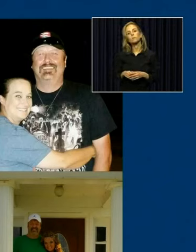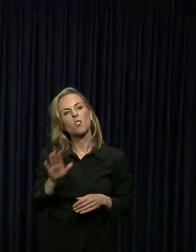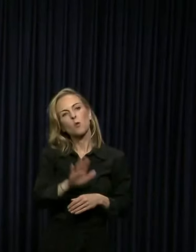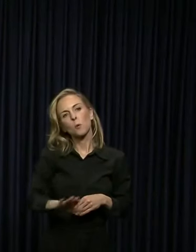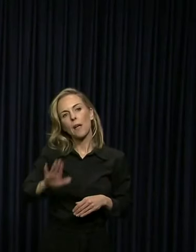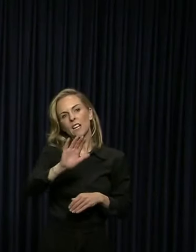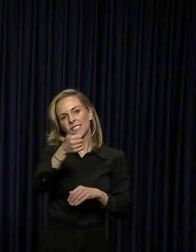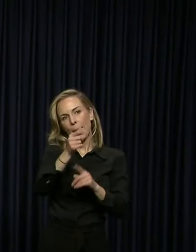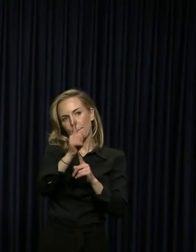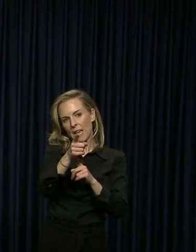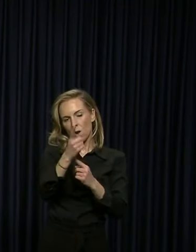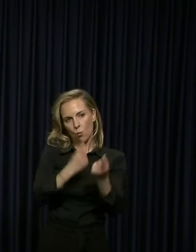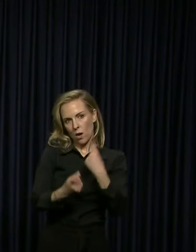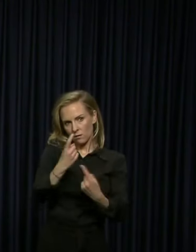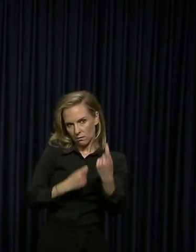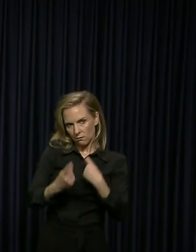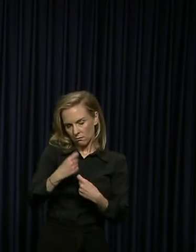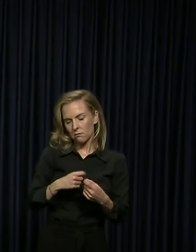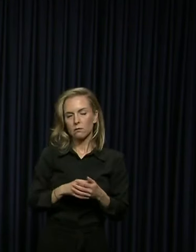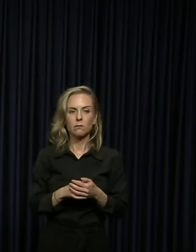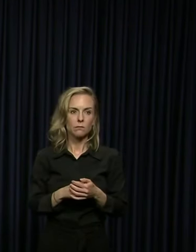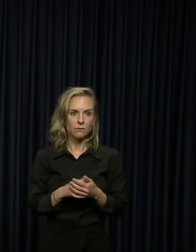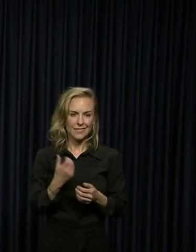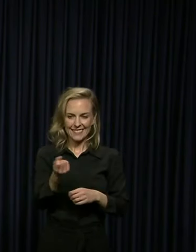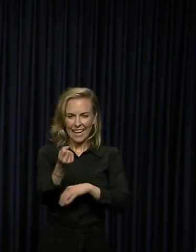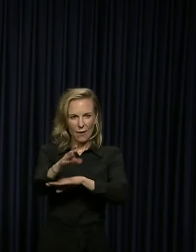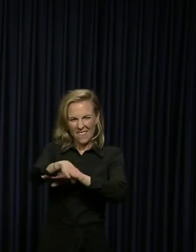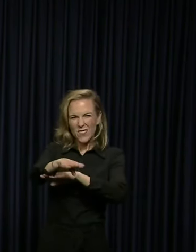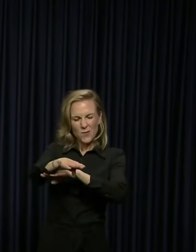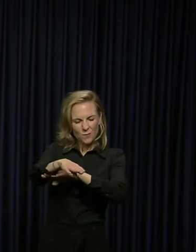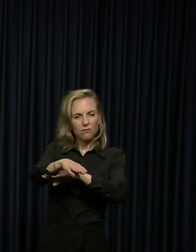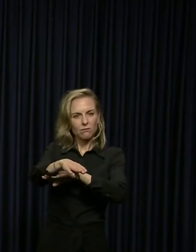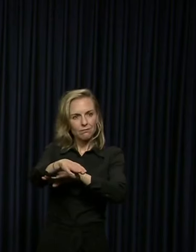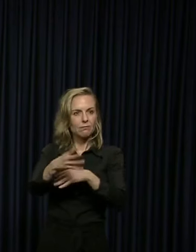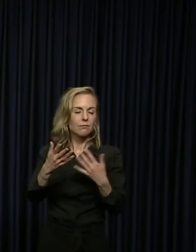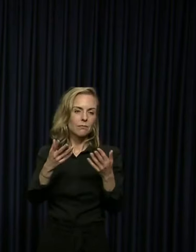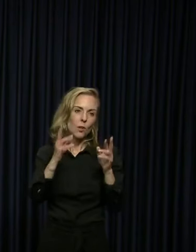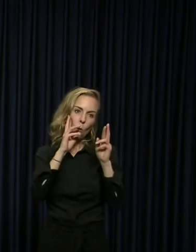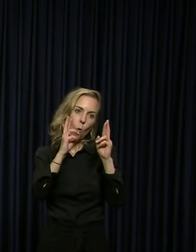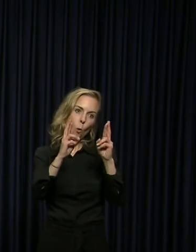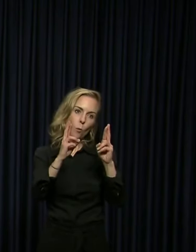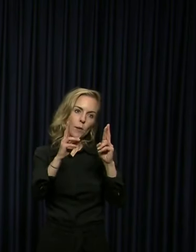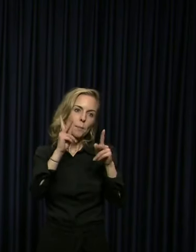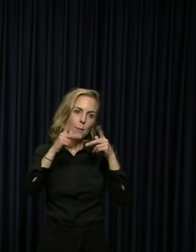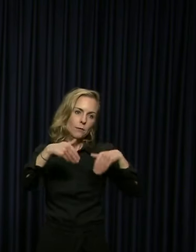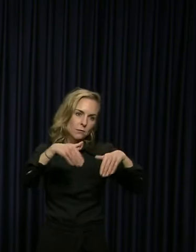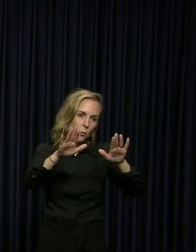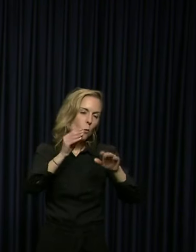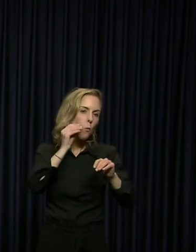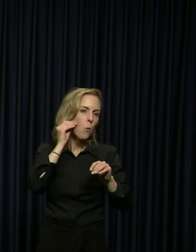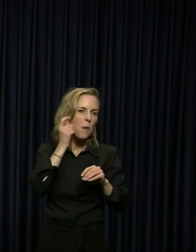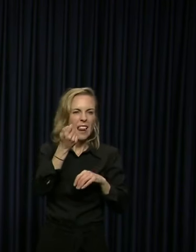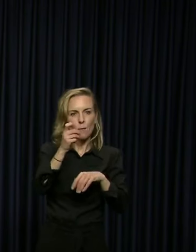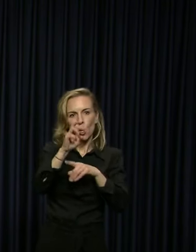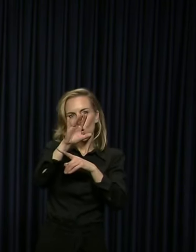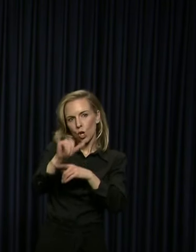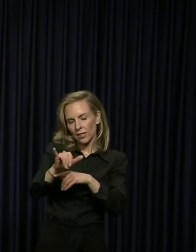CAN CALL STATE GOVERNMENT. AND THE TRAVEL ORDER IS REALLY IMPORTANT.